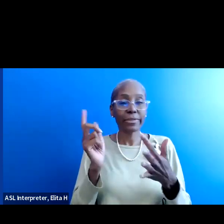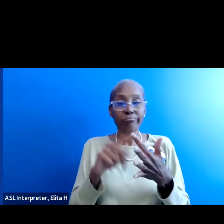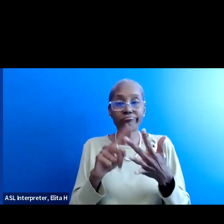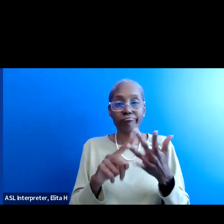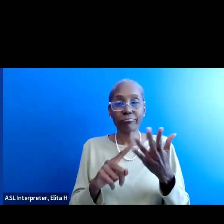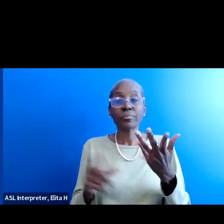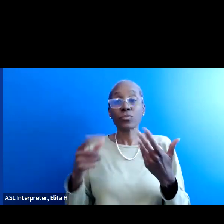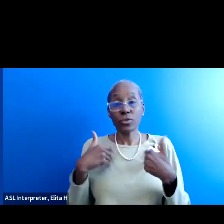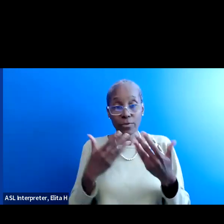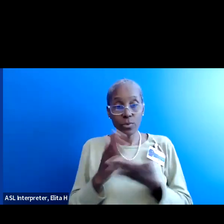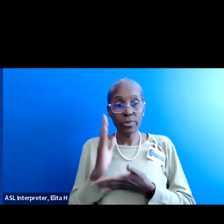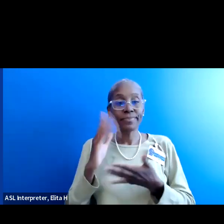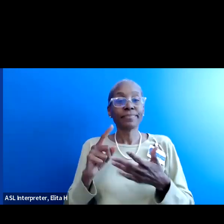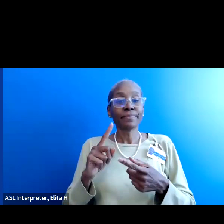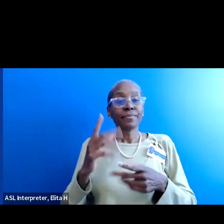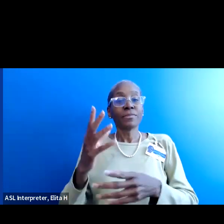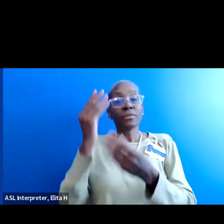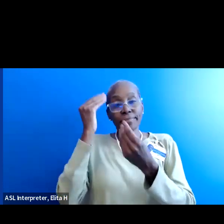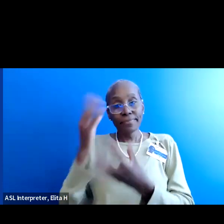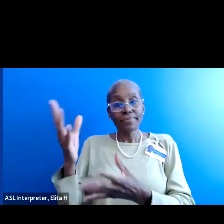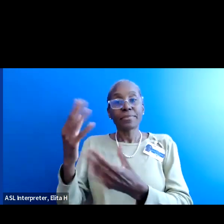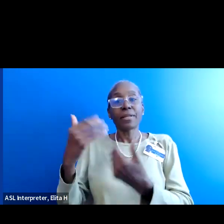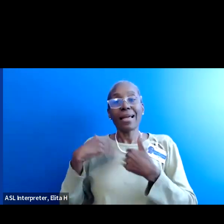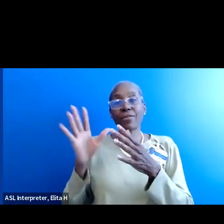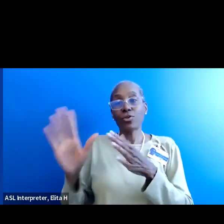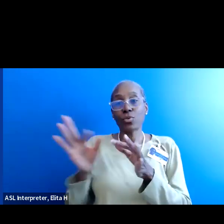You have the right to receive information in a language and a manner